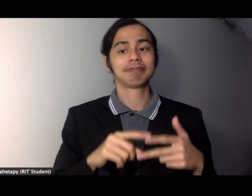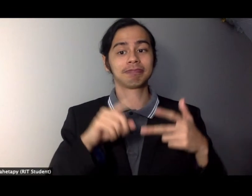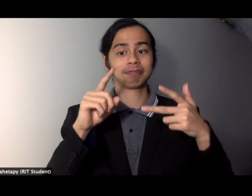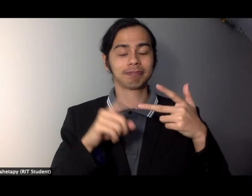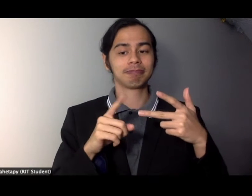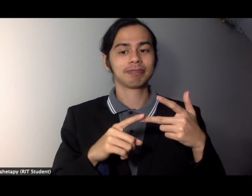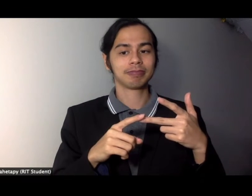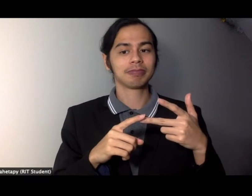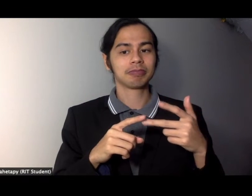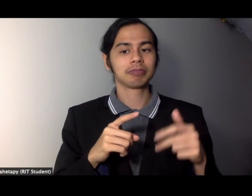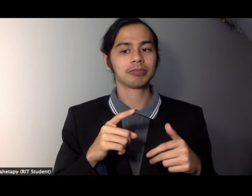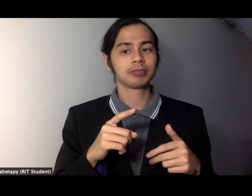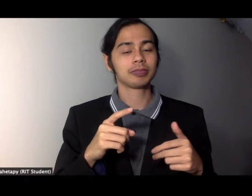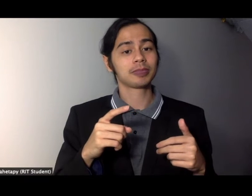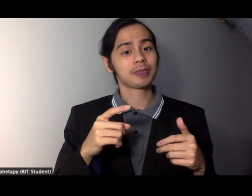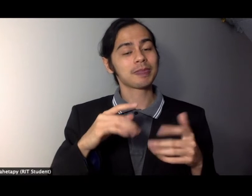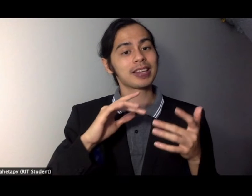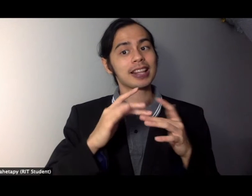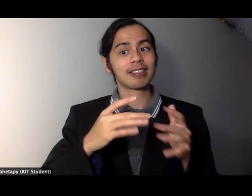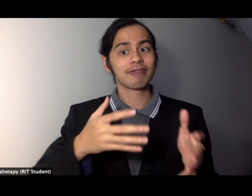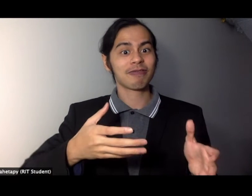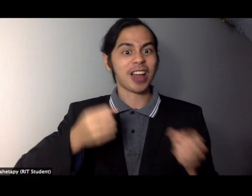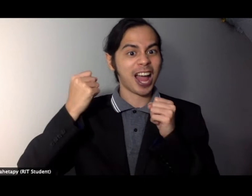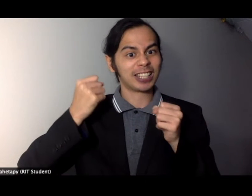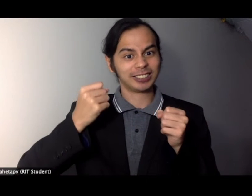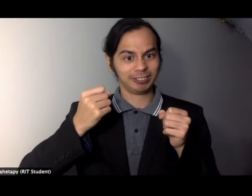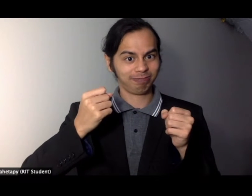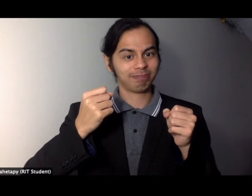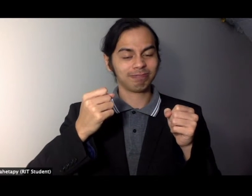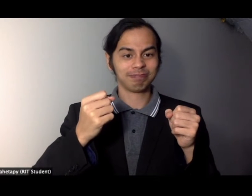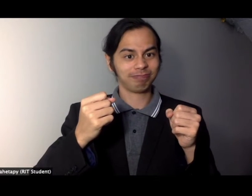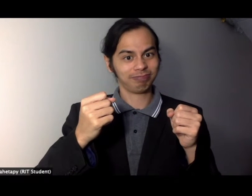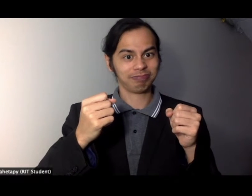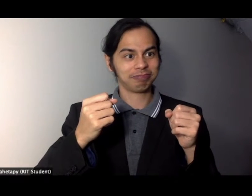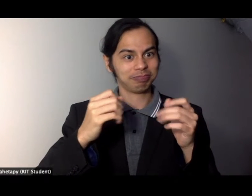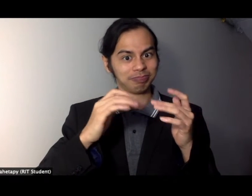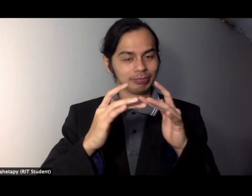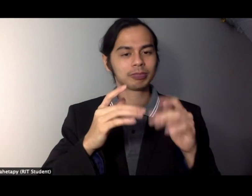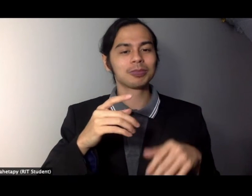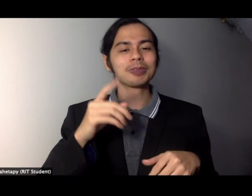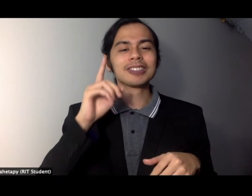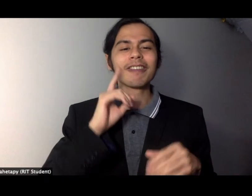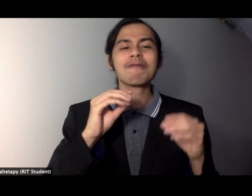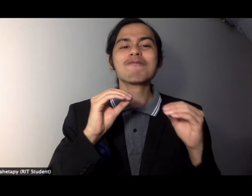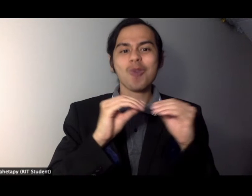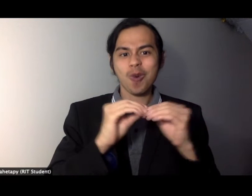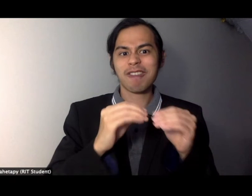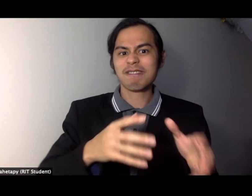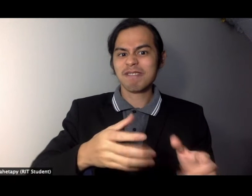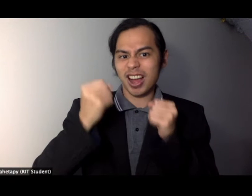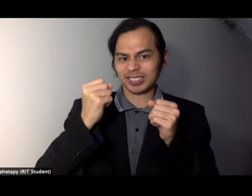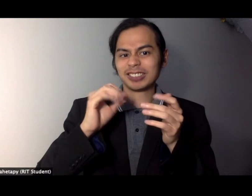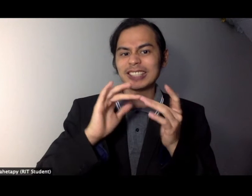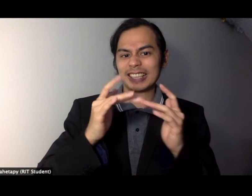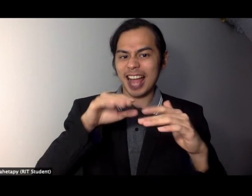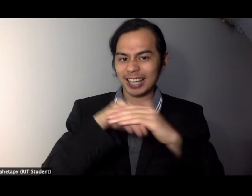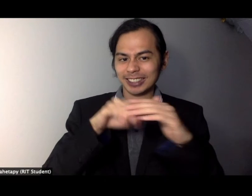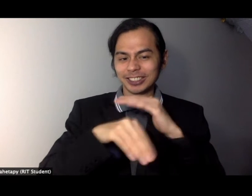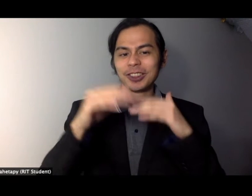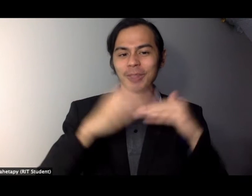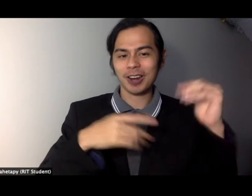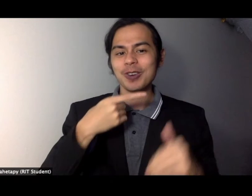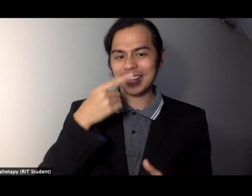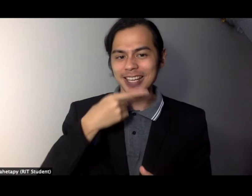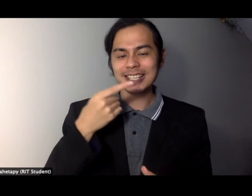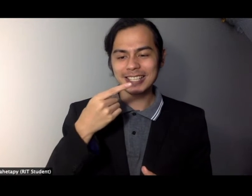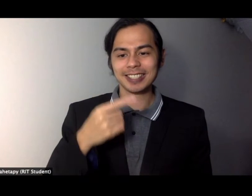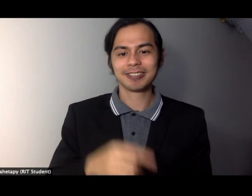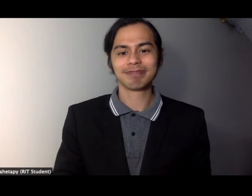Lastly, deaf people have high-speed internet access more than hearing people.